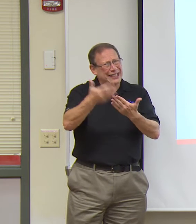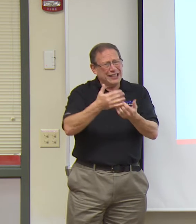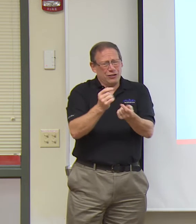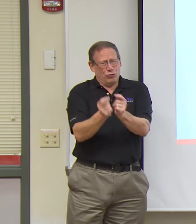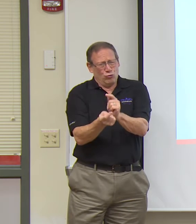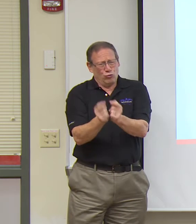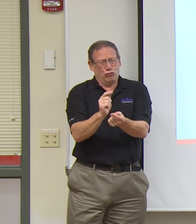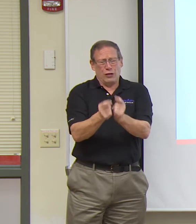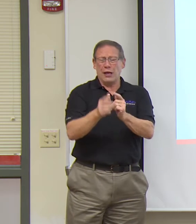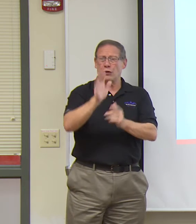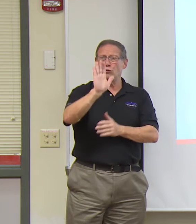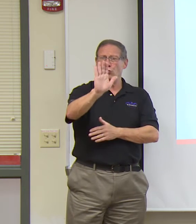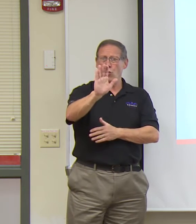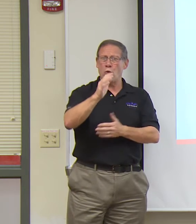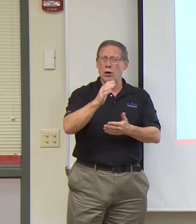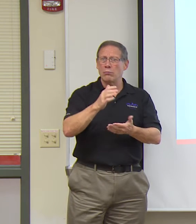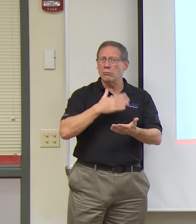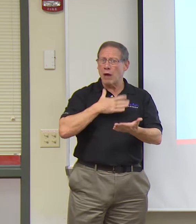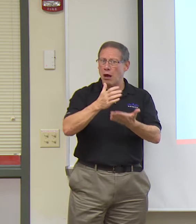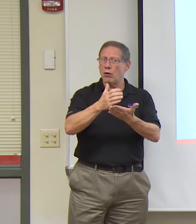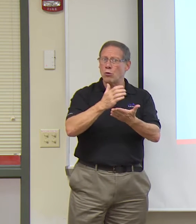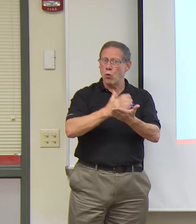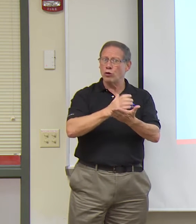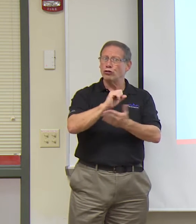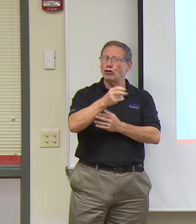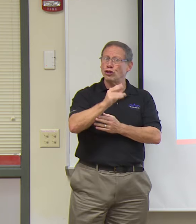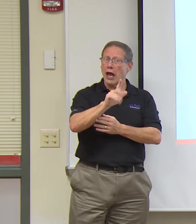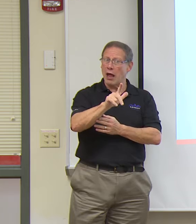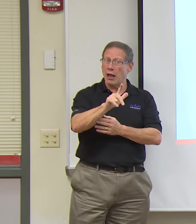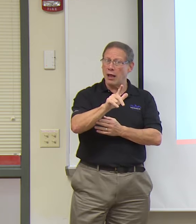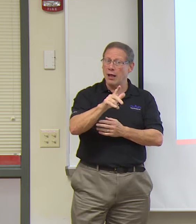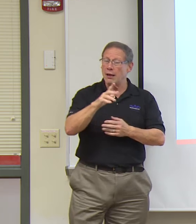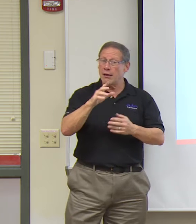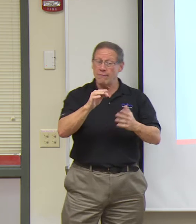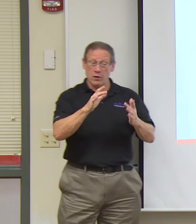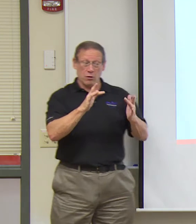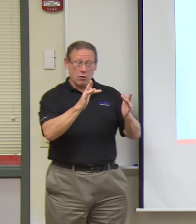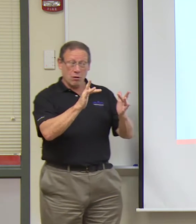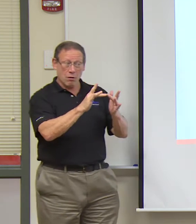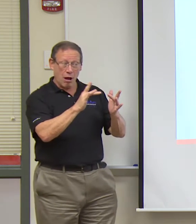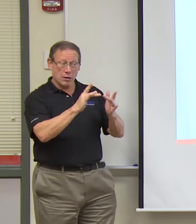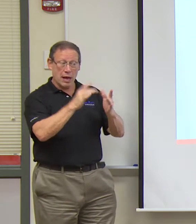Teaching and Learning Services, we could find out what you want to do and help you set that up in your course.